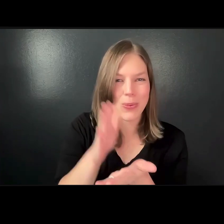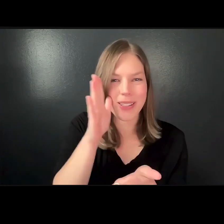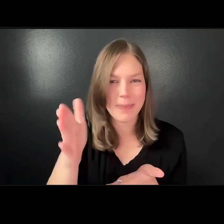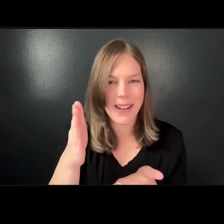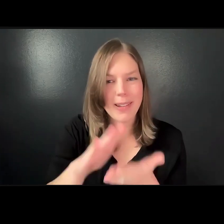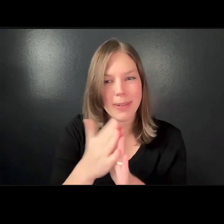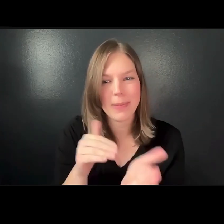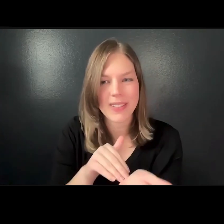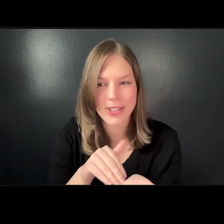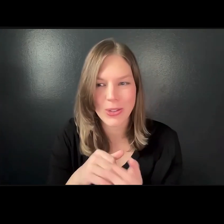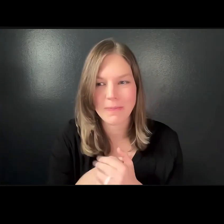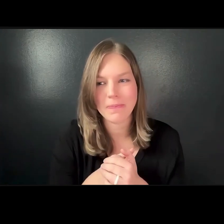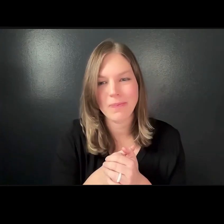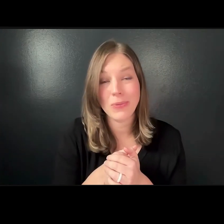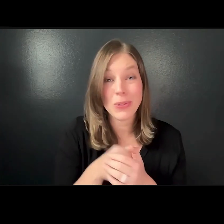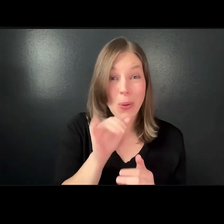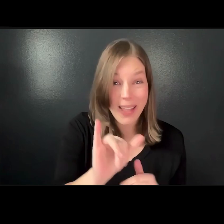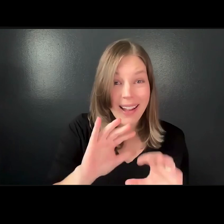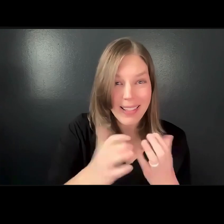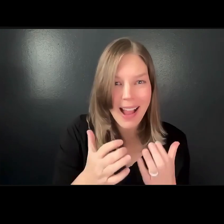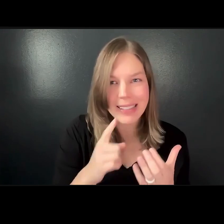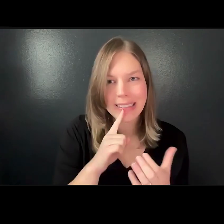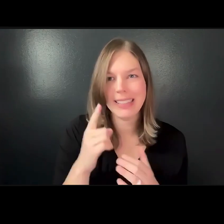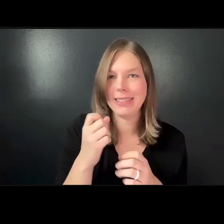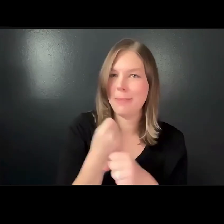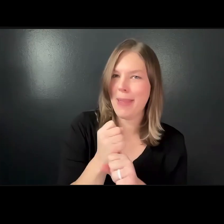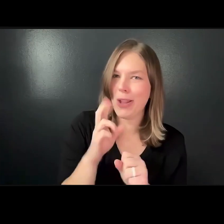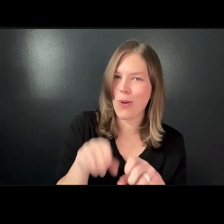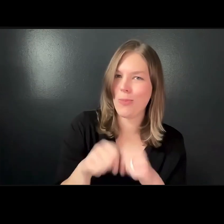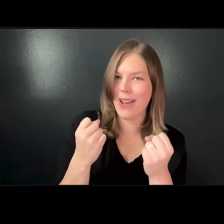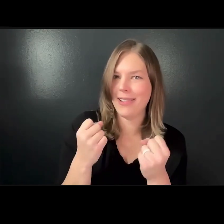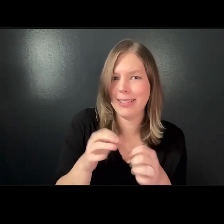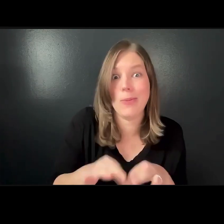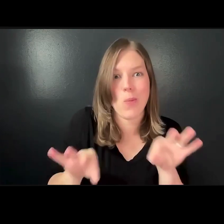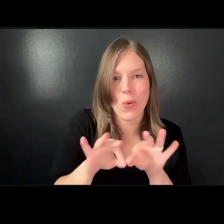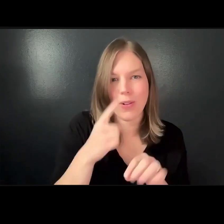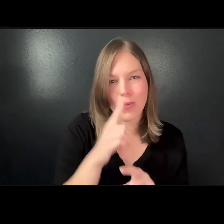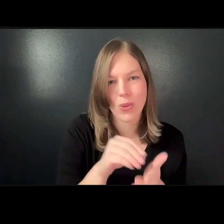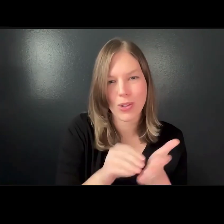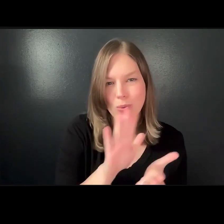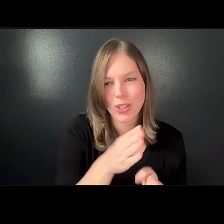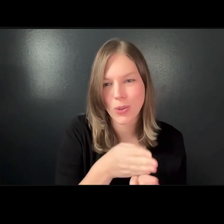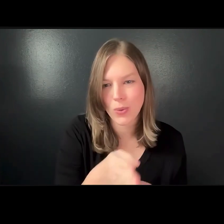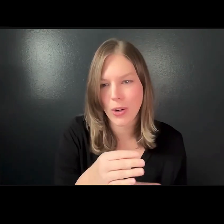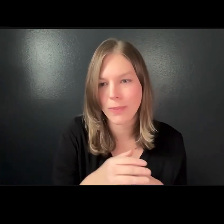and ultimately become a physician. This means that the organic chemistry class is one of those make-or-break classes